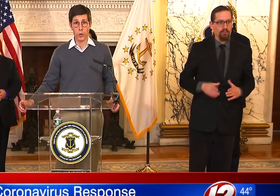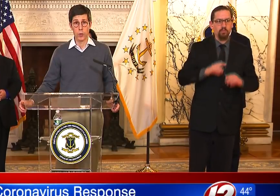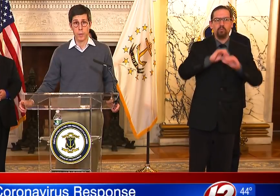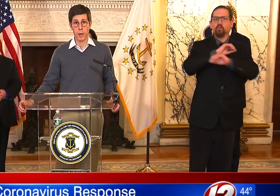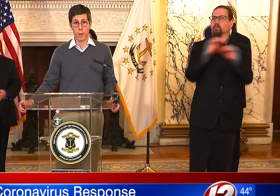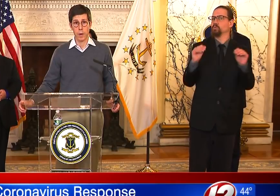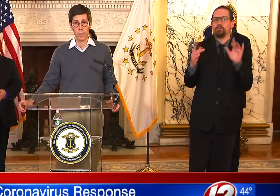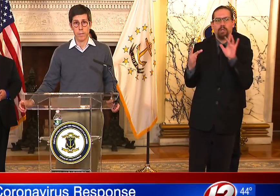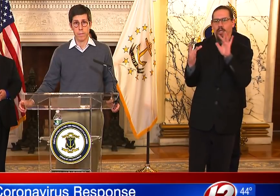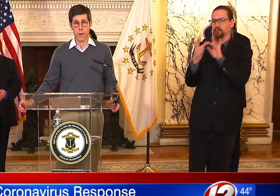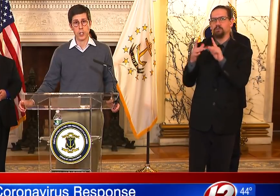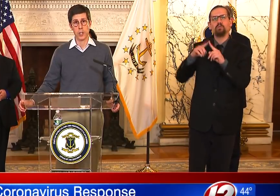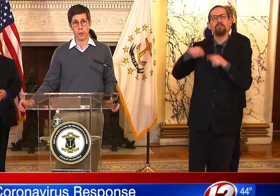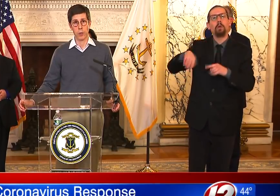POSITIVE EMPLOYEE AND INMATES.